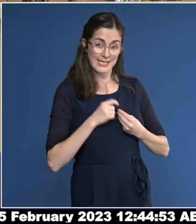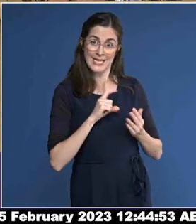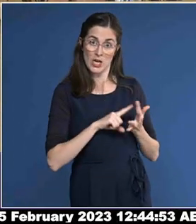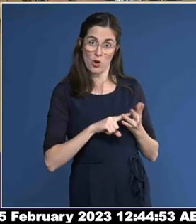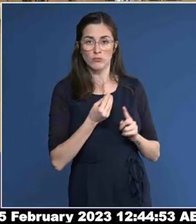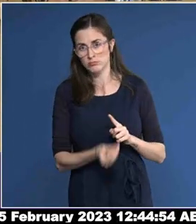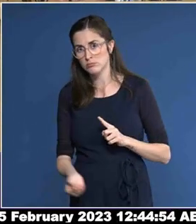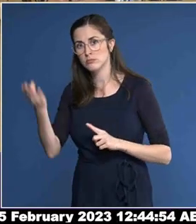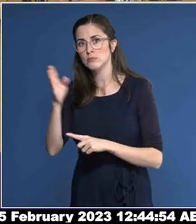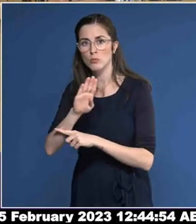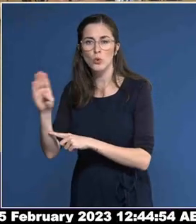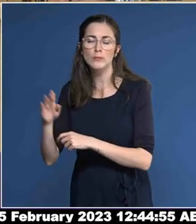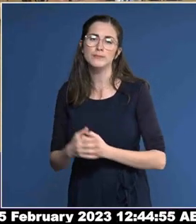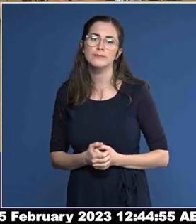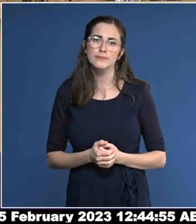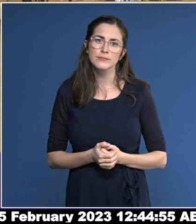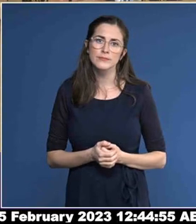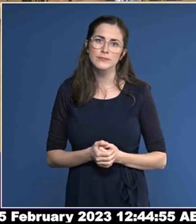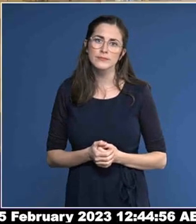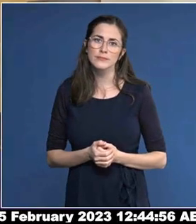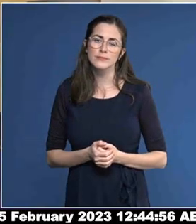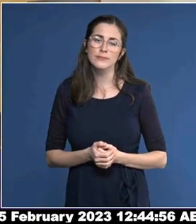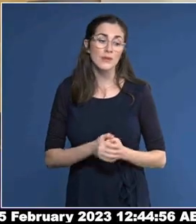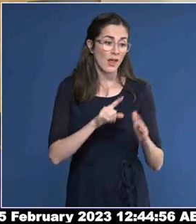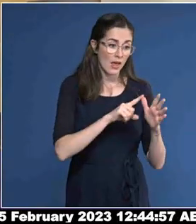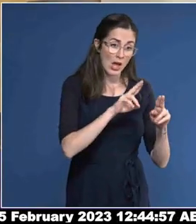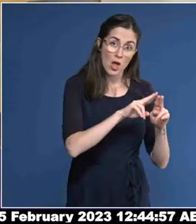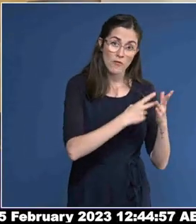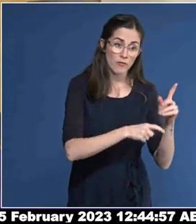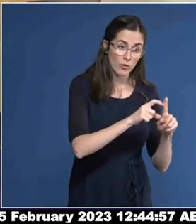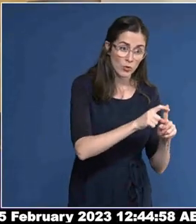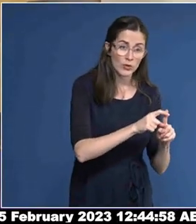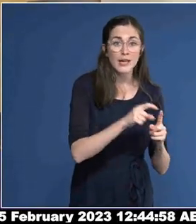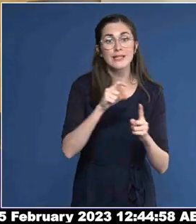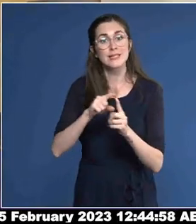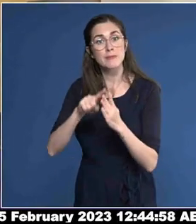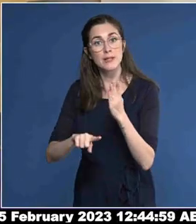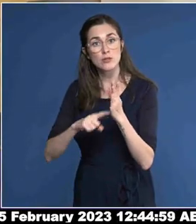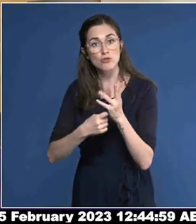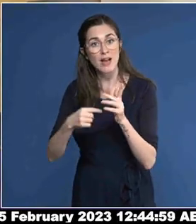Afford - I think the old-fashioned notion that the CEO was the repository of all and